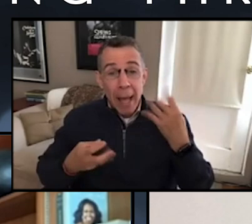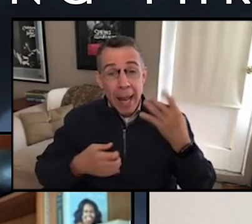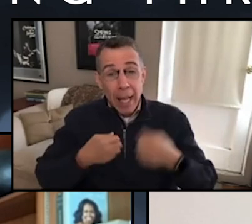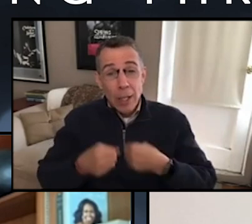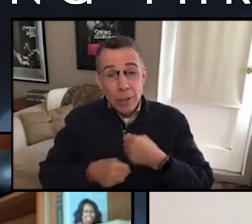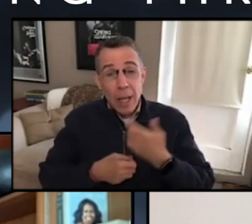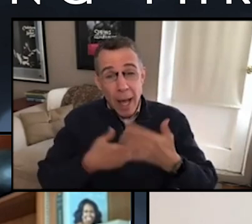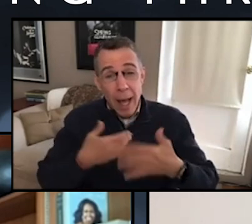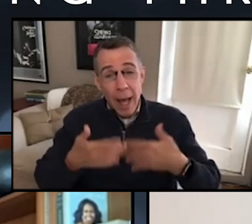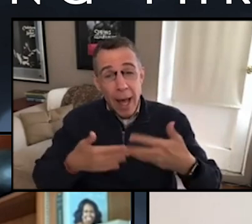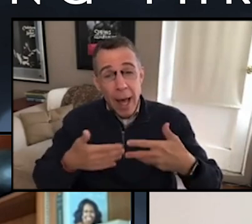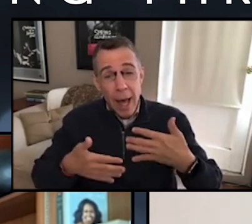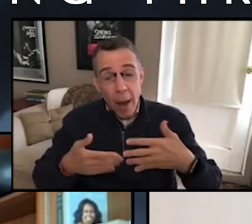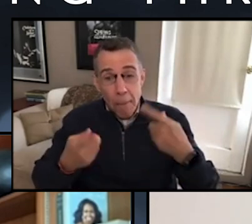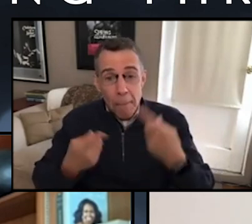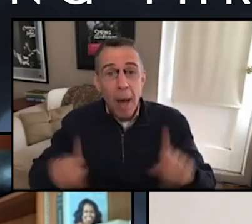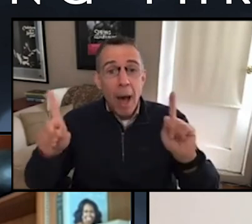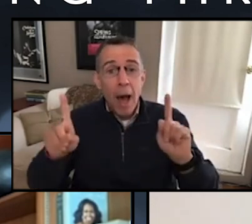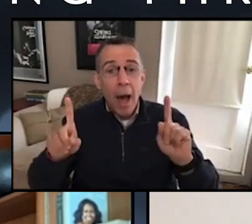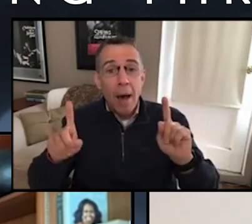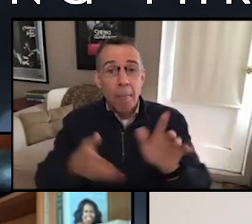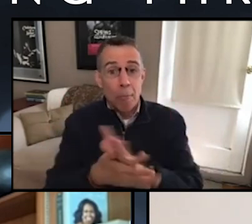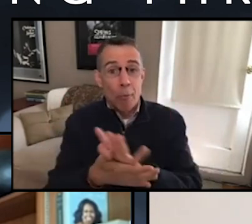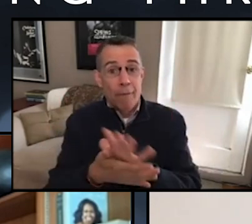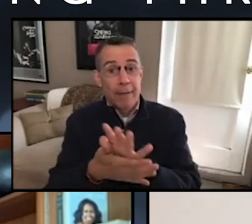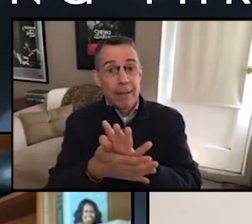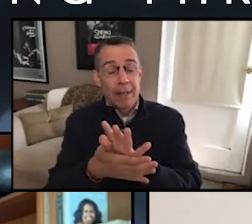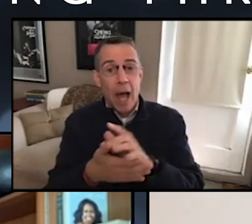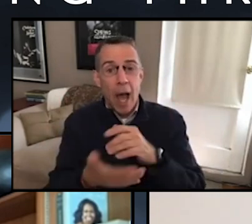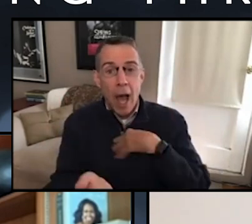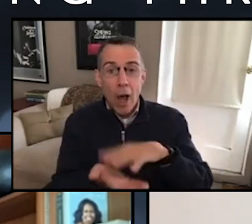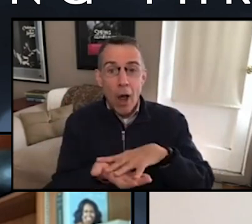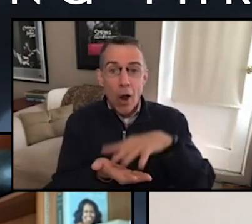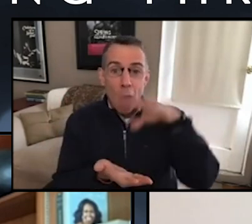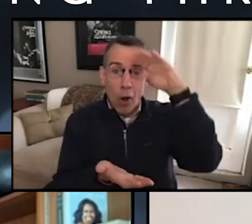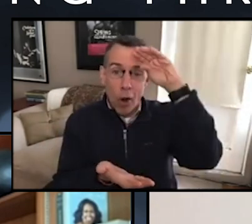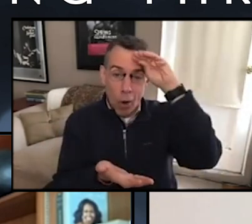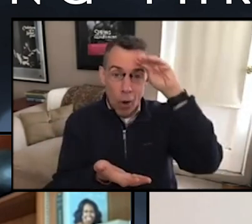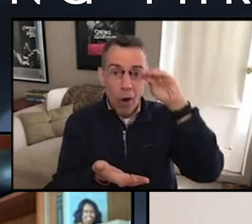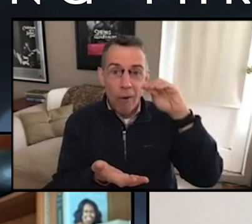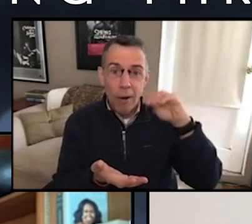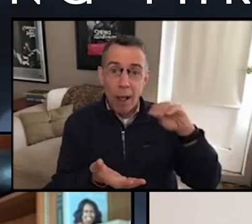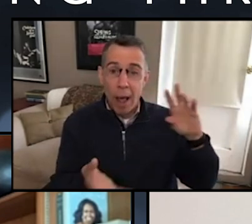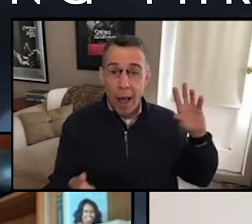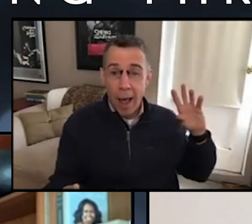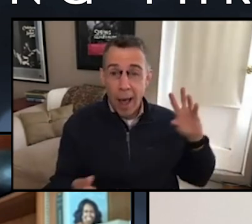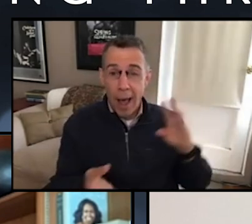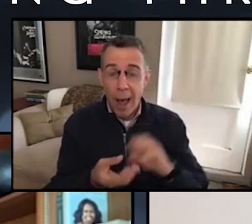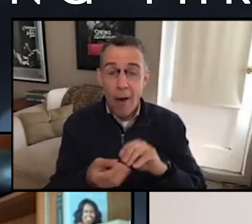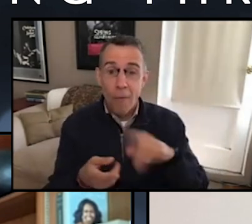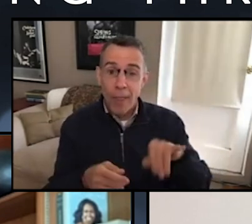the screen and share it with people where I've really kind of learned what was being gained in that moment, but simply put it was.